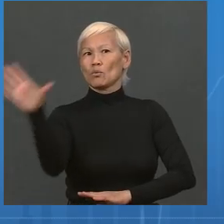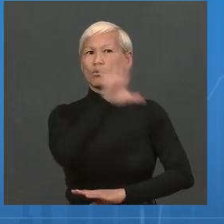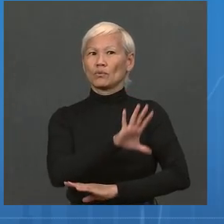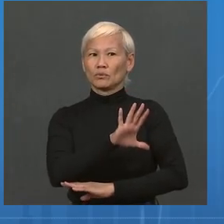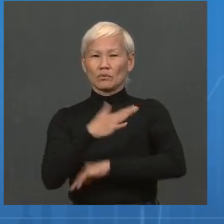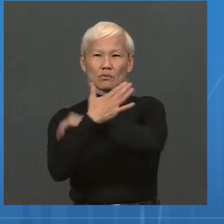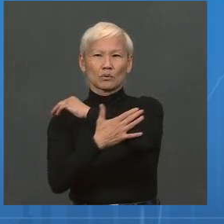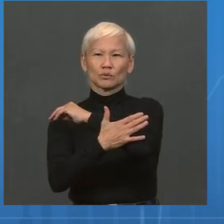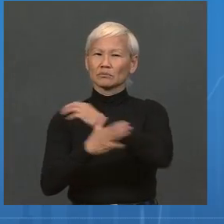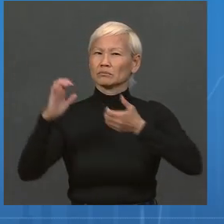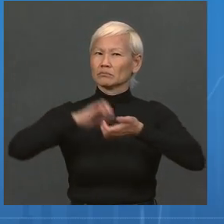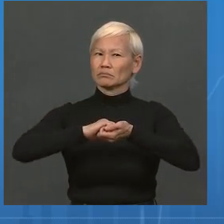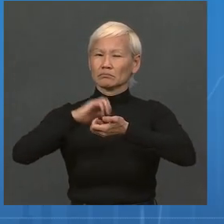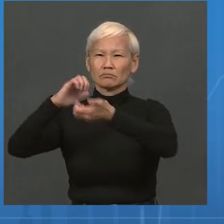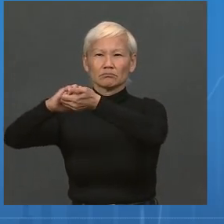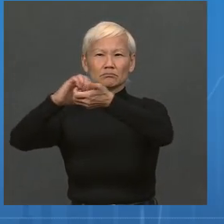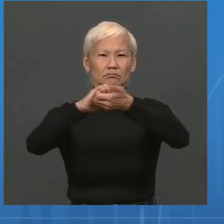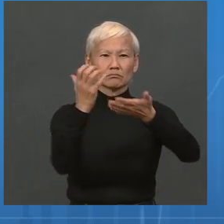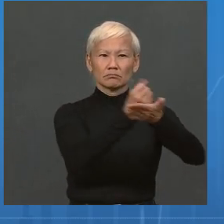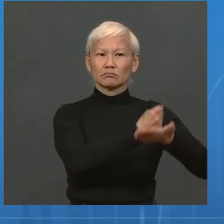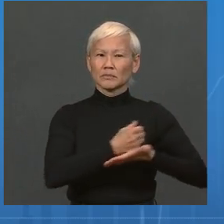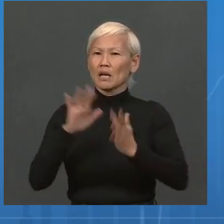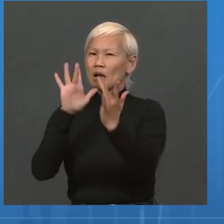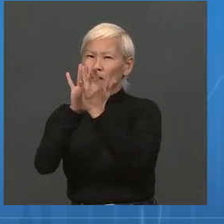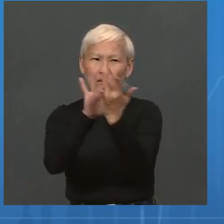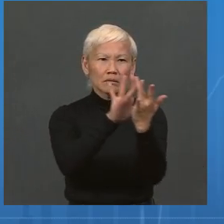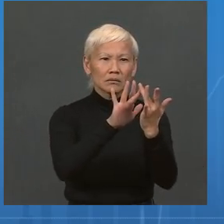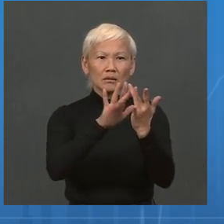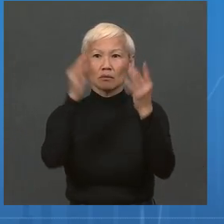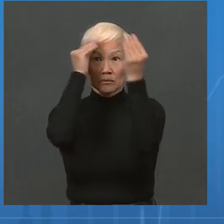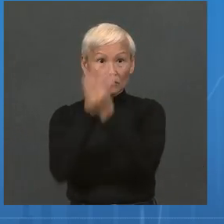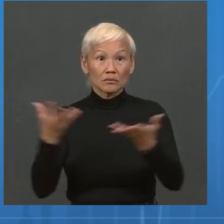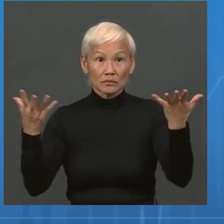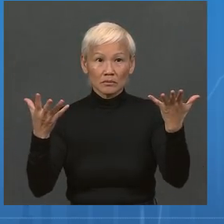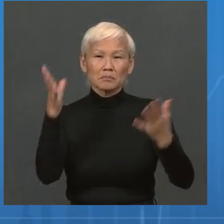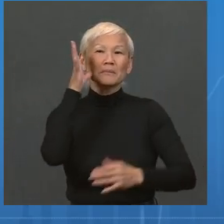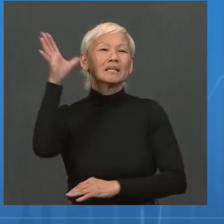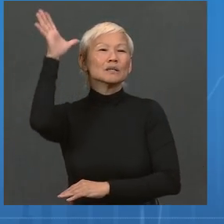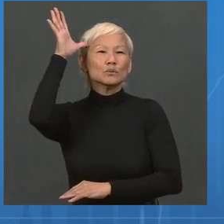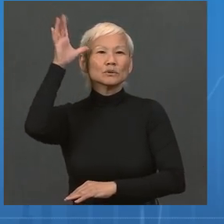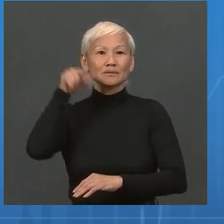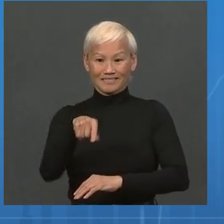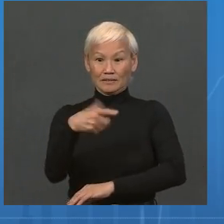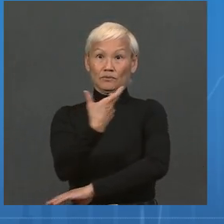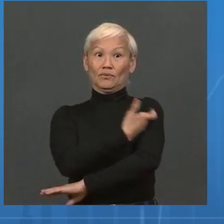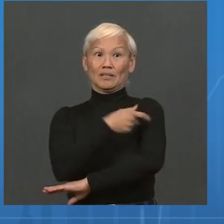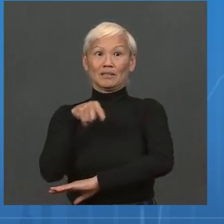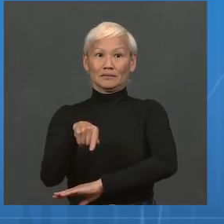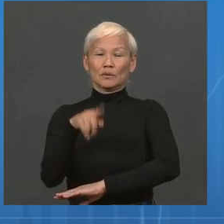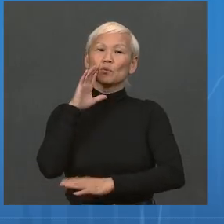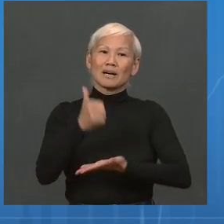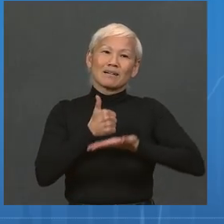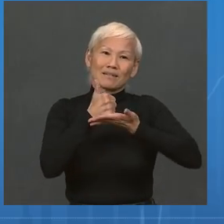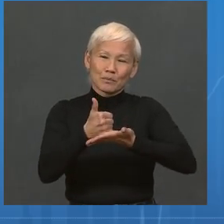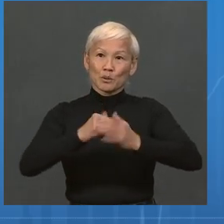In all of this outreach, what we want to convey to parents is that this vaccine will help protect our kids from COVID.